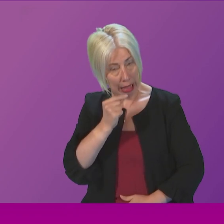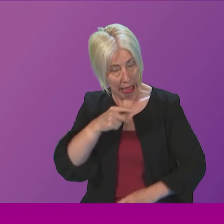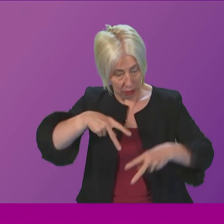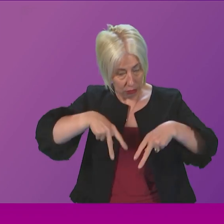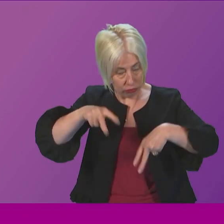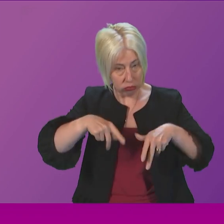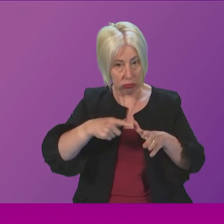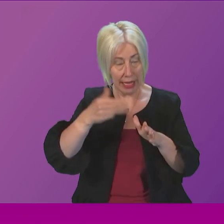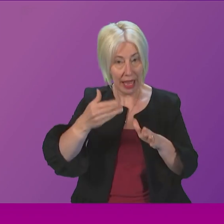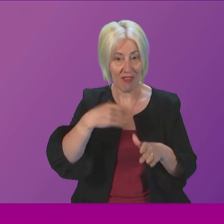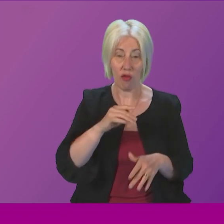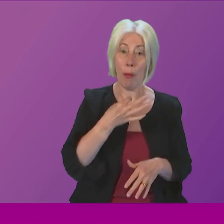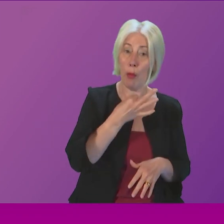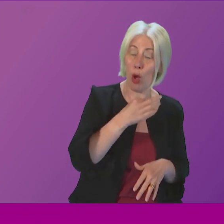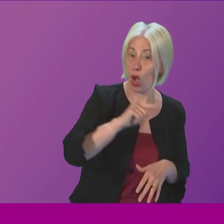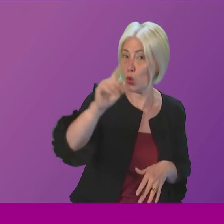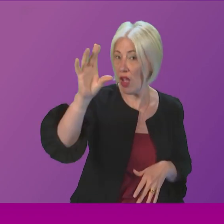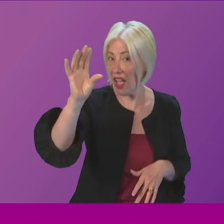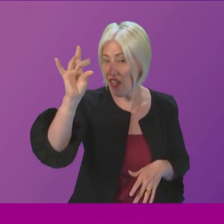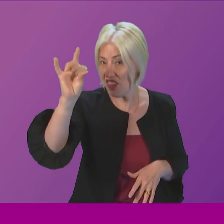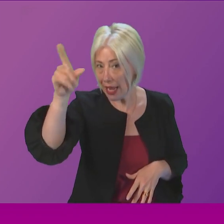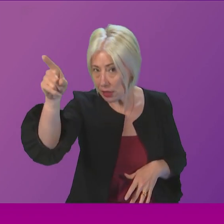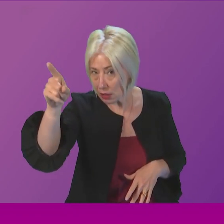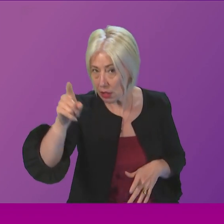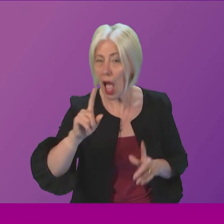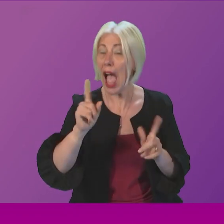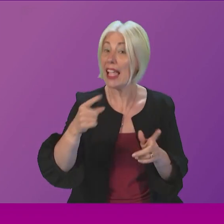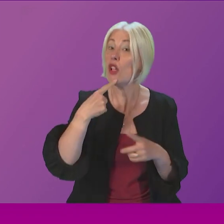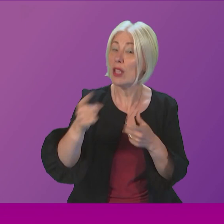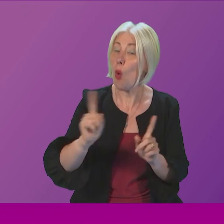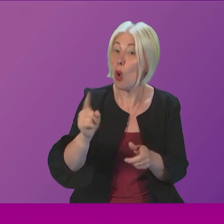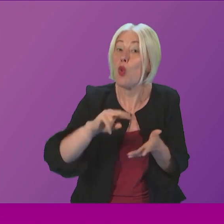Inverness, and will he tell us what he planned to announce in Parliament this week that now